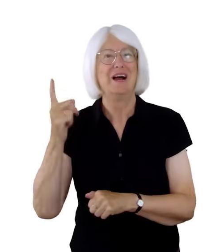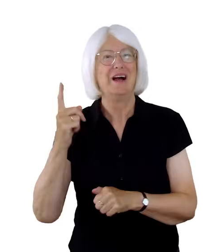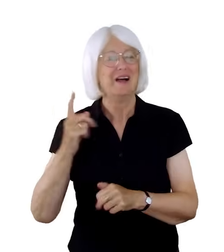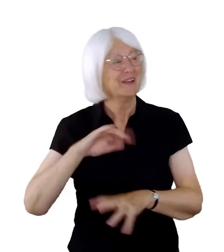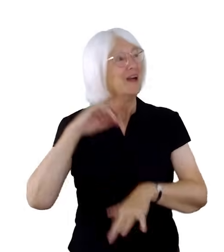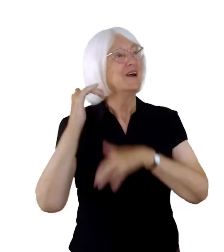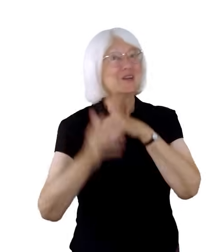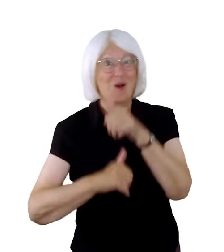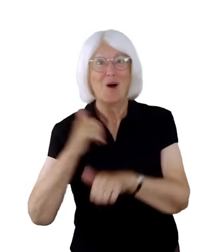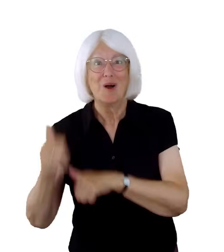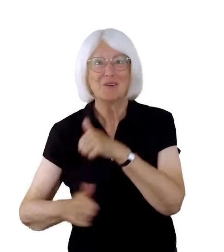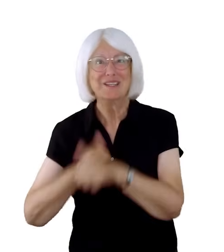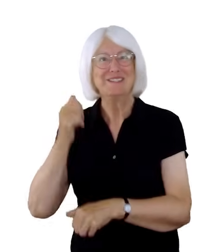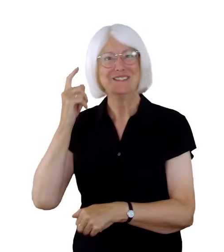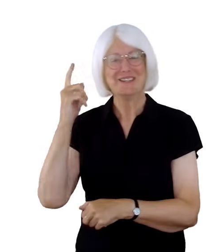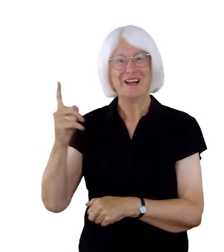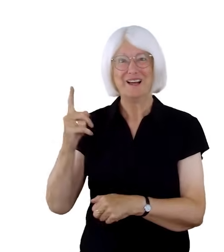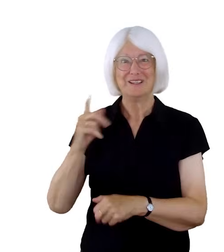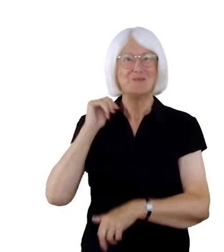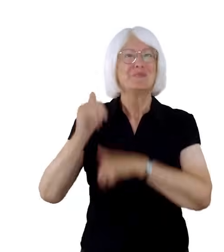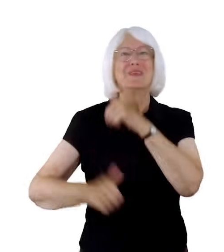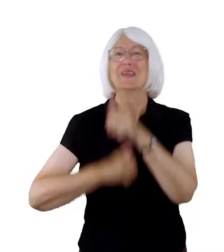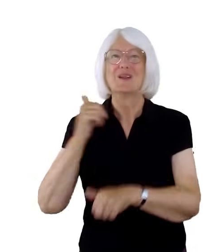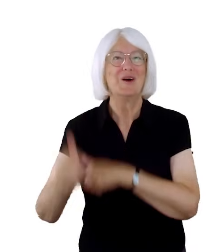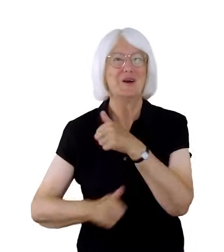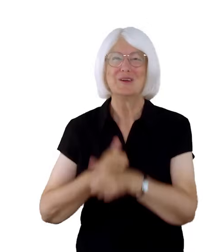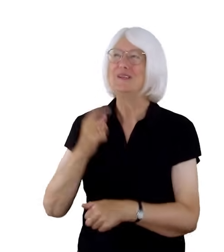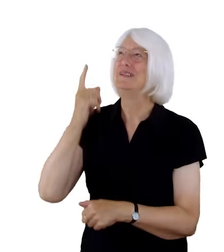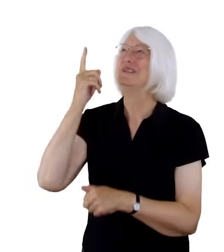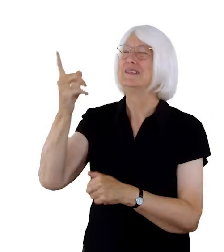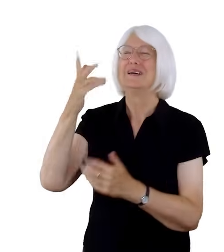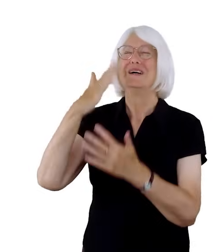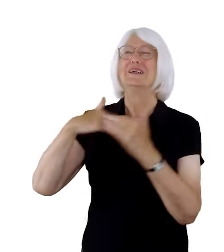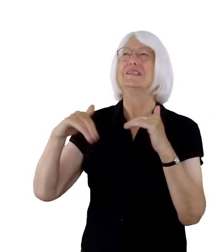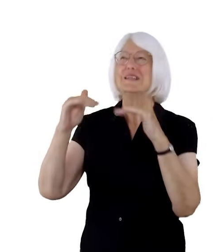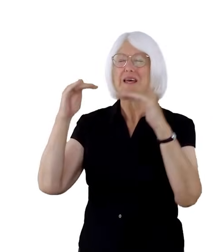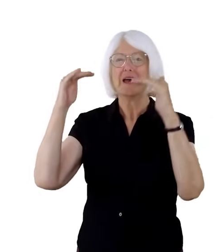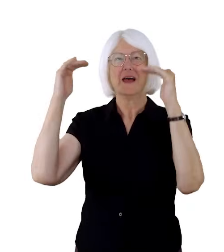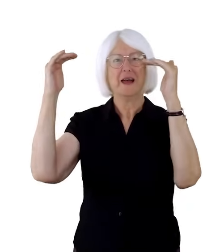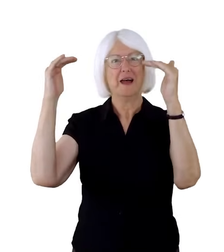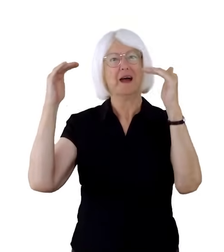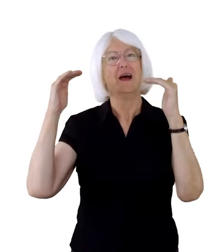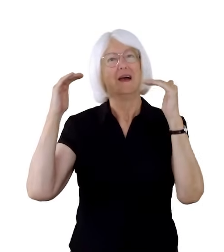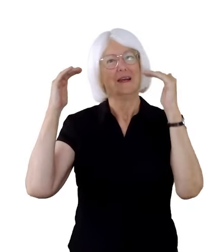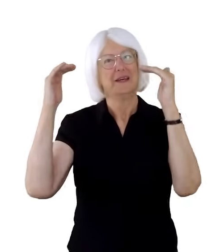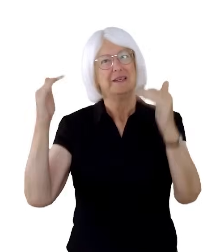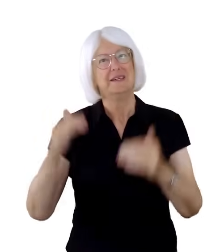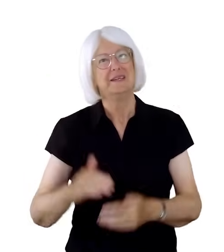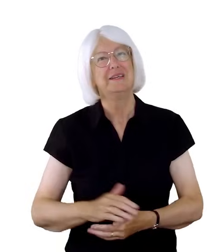Glory to God, glory to God Glory to God in the highest